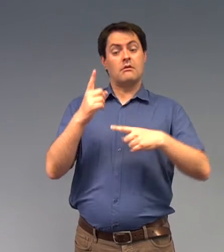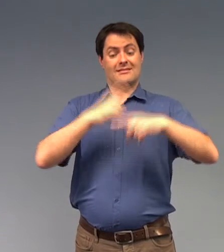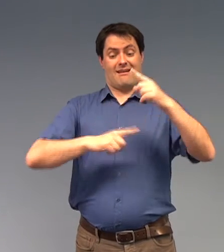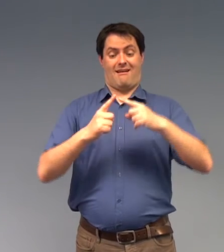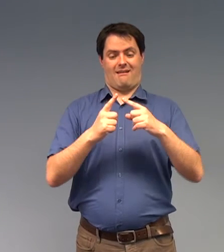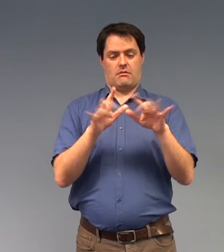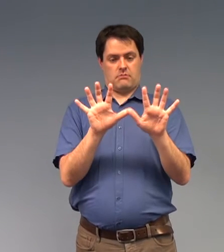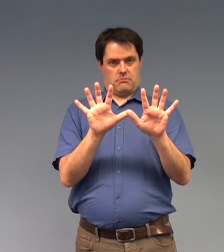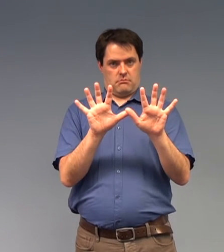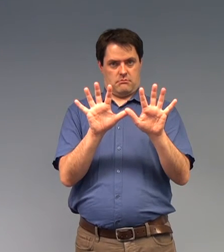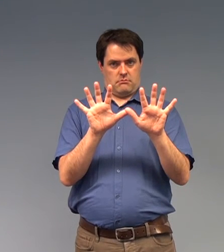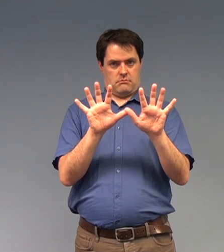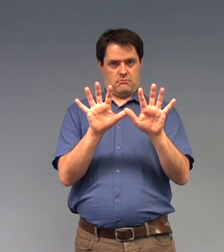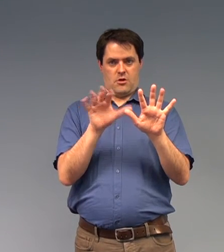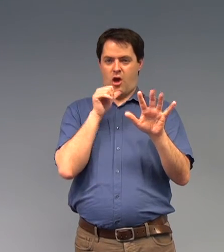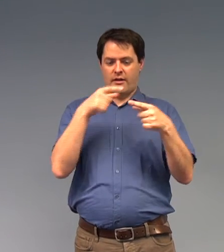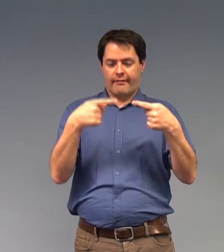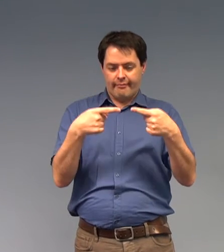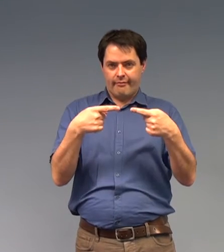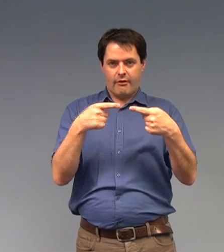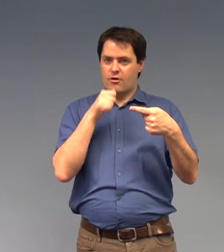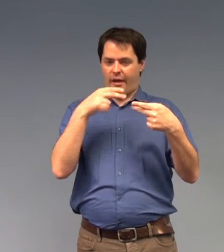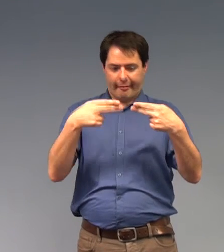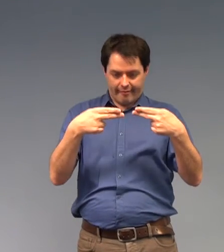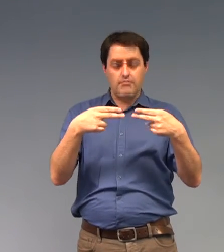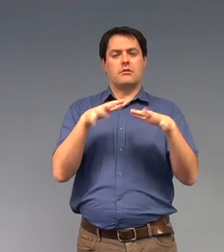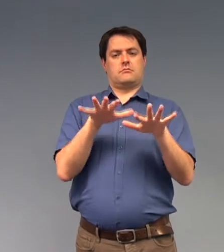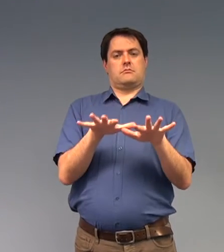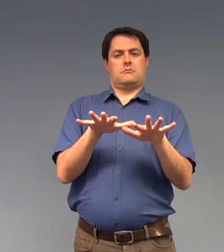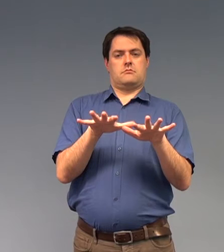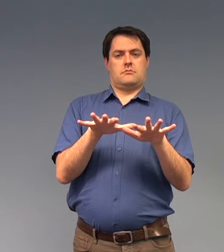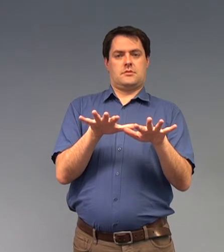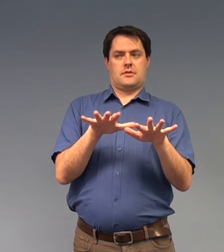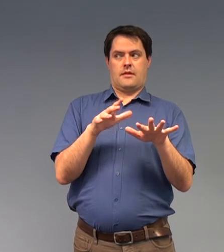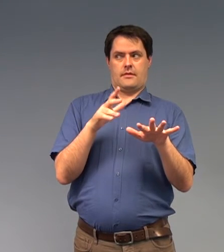we know that this refers to the seaweed and the handshape chosen